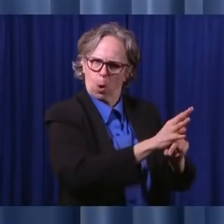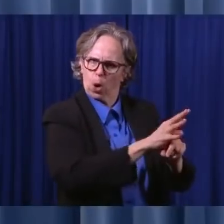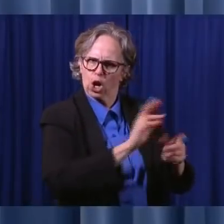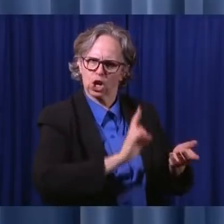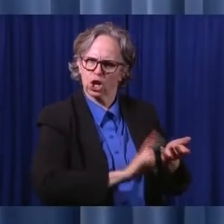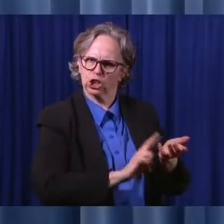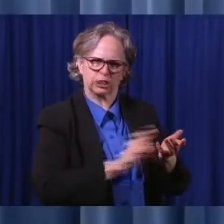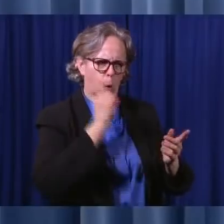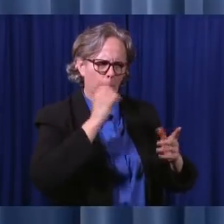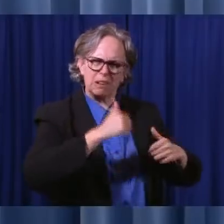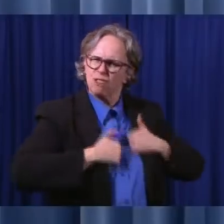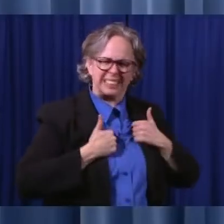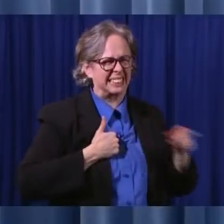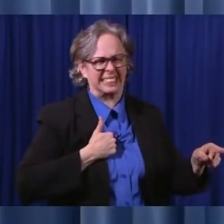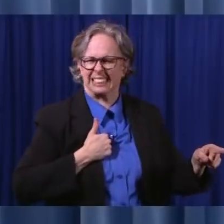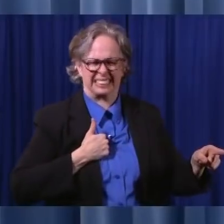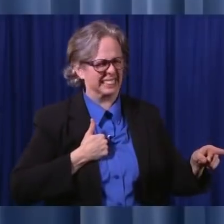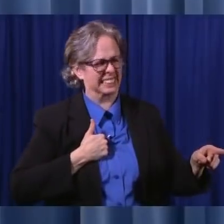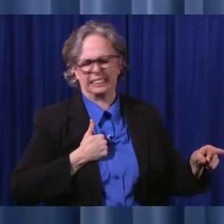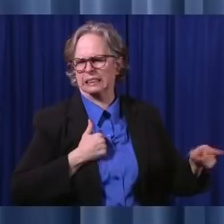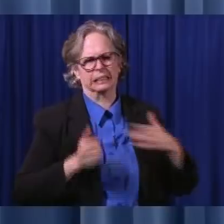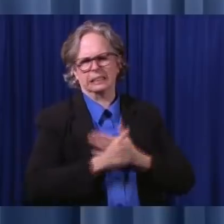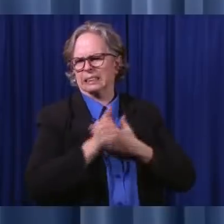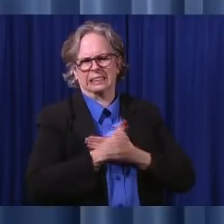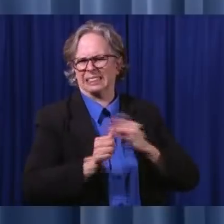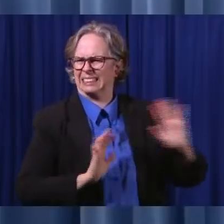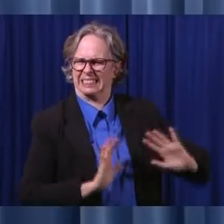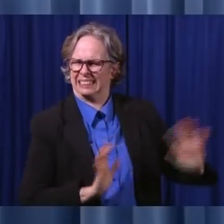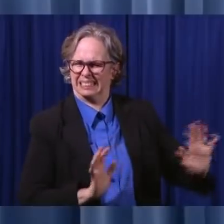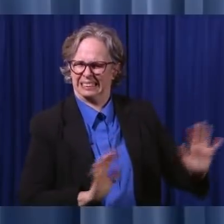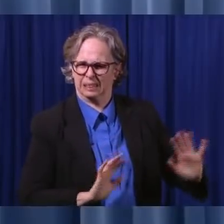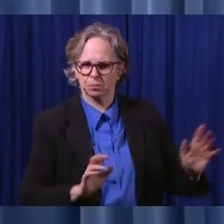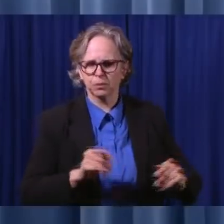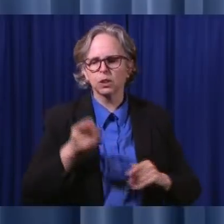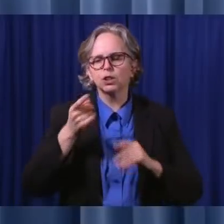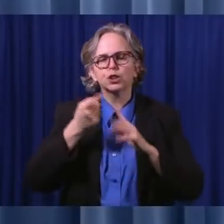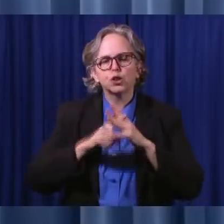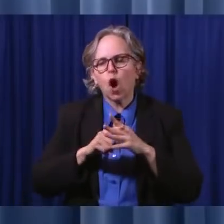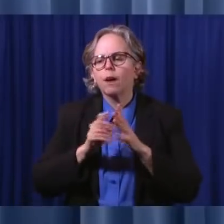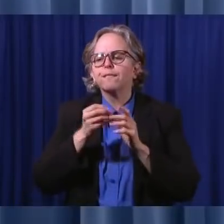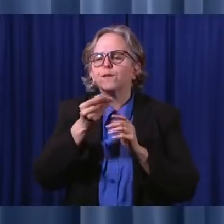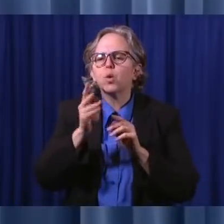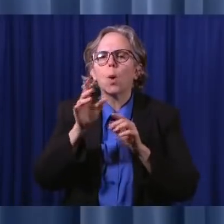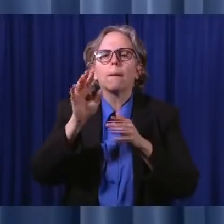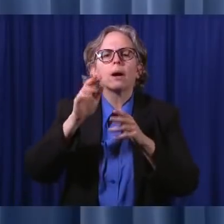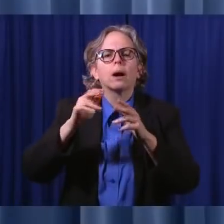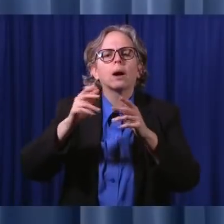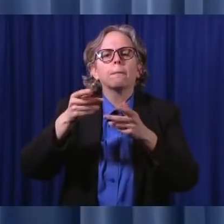TRYING TO DO THIS SO THAT WE DO NOT INCREASE THE COVID INSIDE OF THE NURSING HOMES OR THE ASSISTED LIVING OR THE IMMEDIATE CARE FACILITIES.